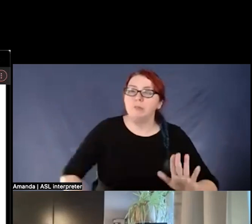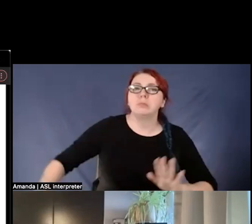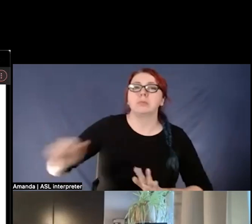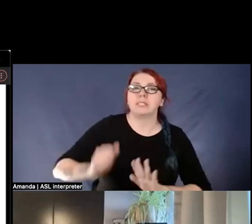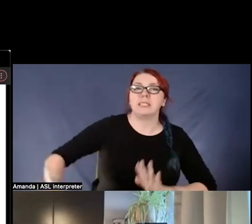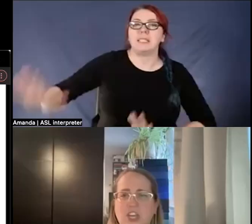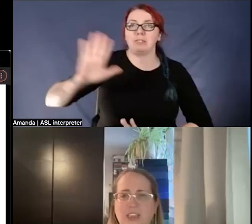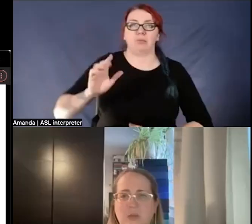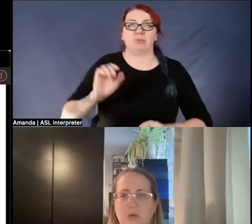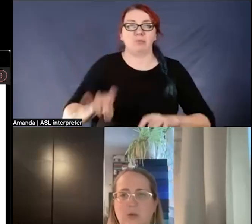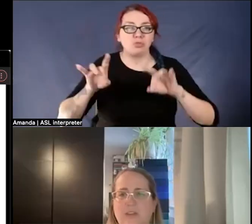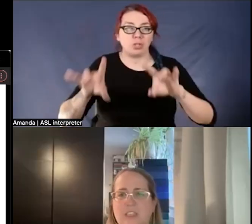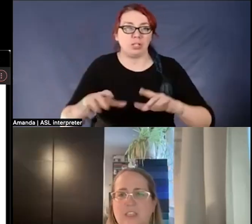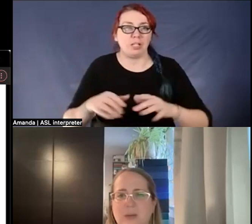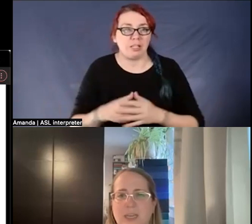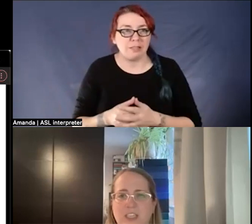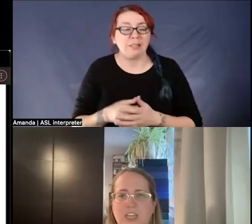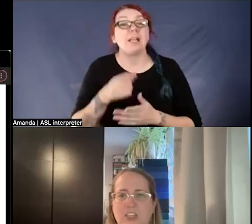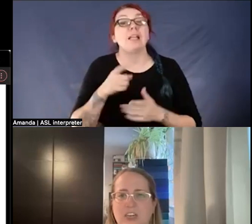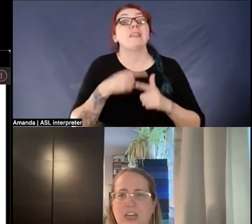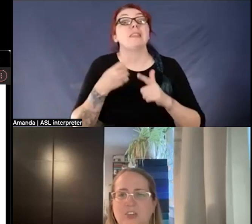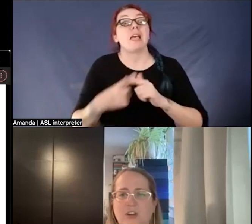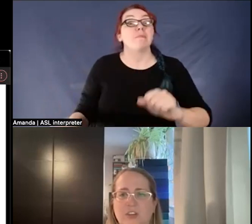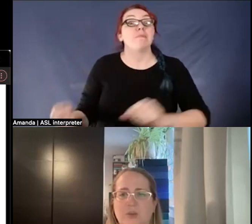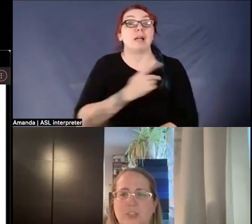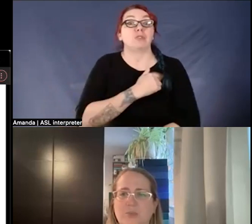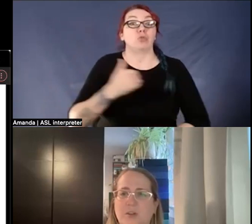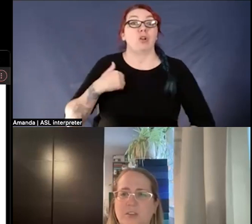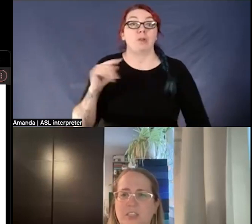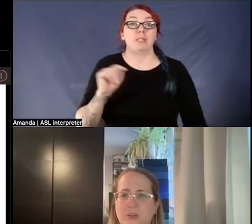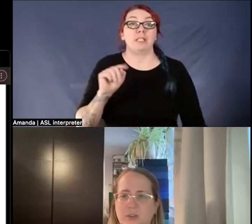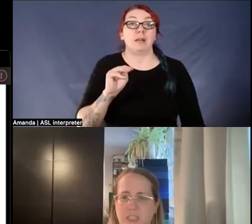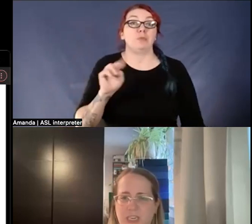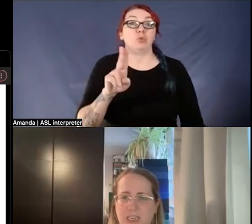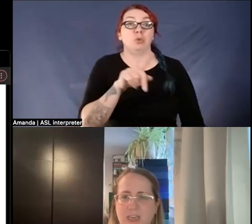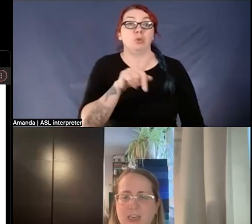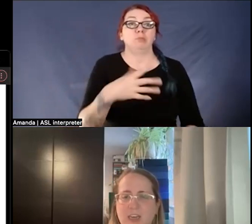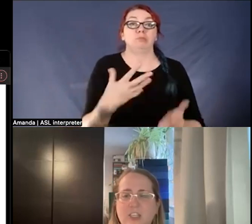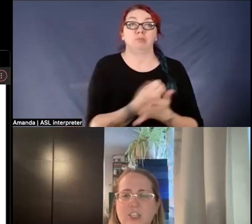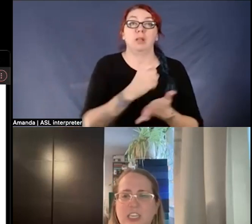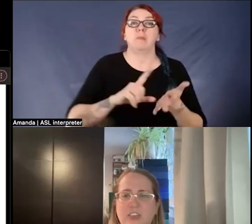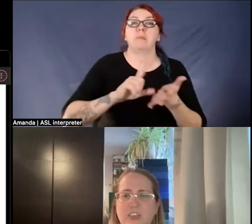course at the Chang School of Continuing Education at Toronto Metropolitan University. She interned